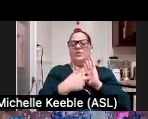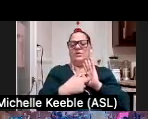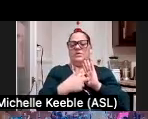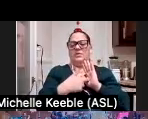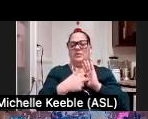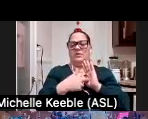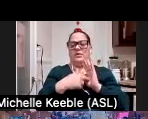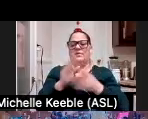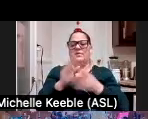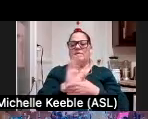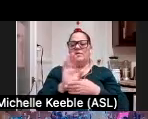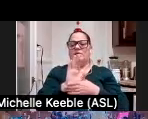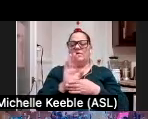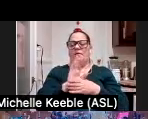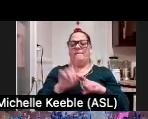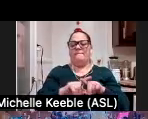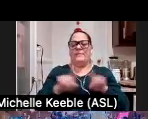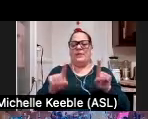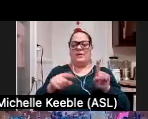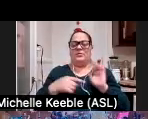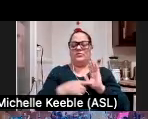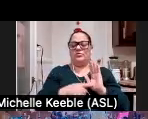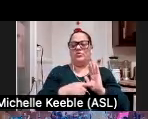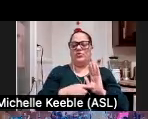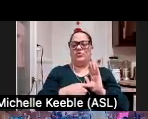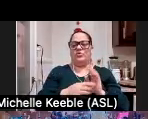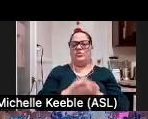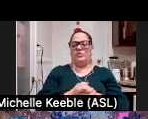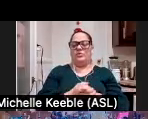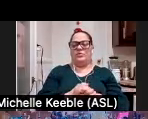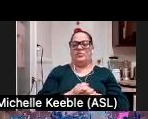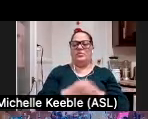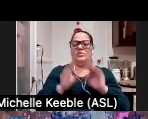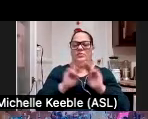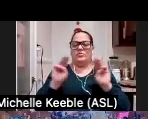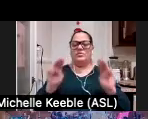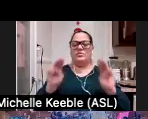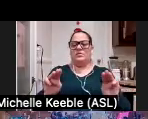museum, but it will actually give you an insight of what the museum looks, well, what it looked